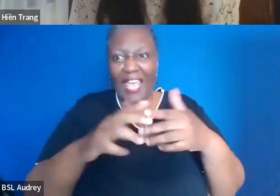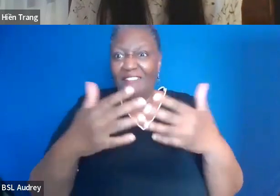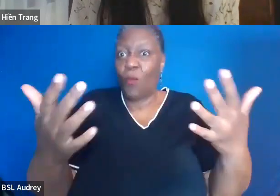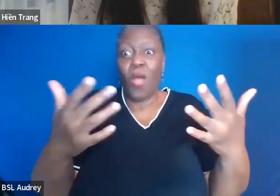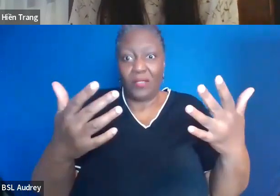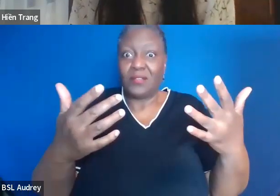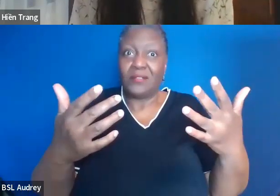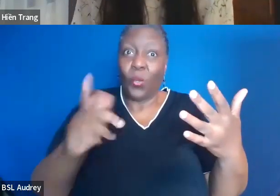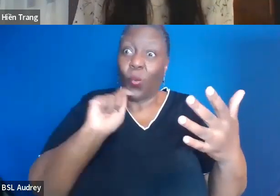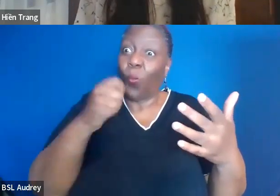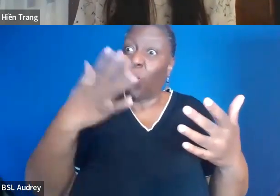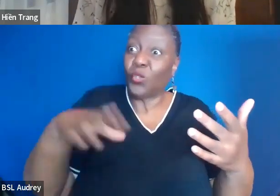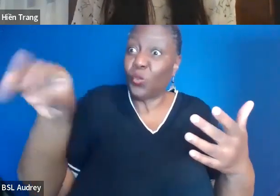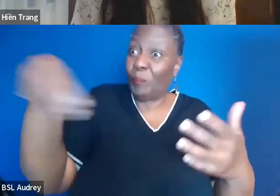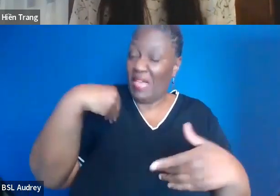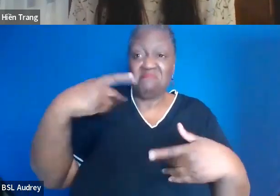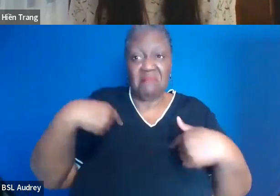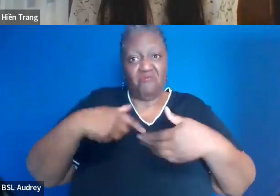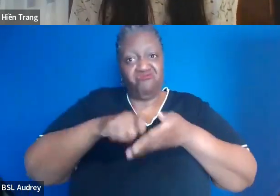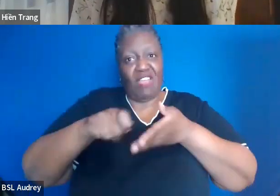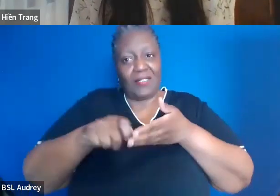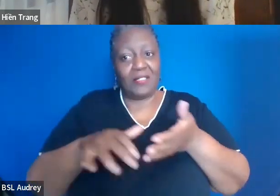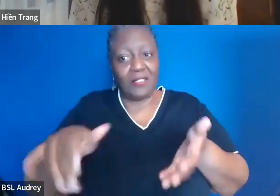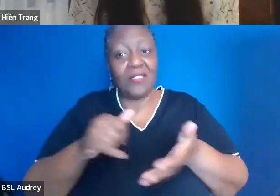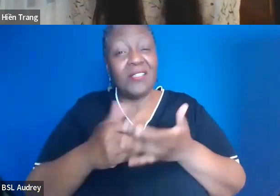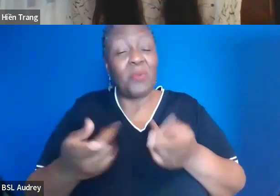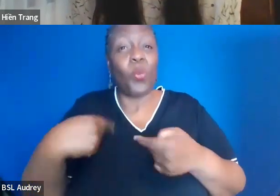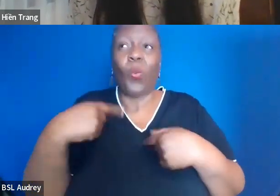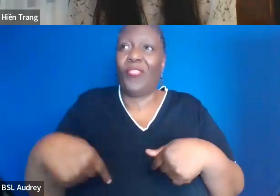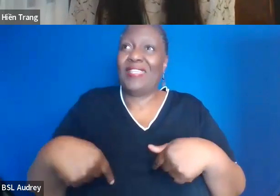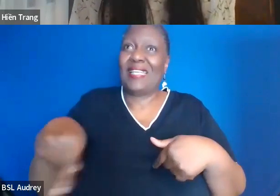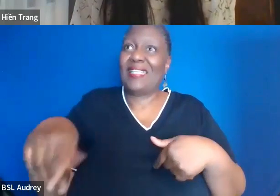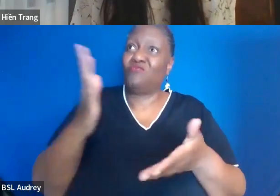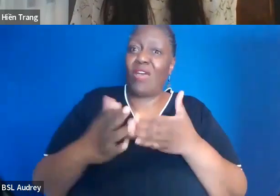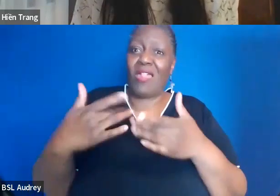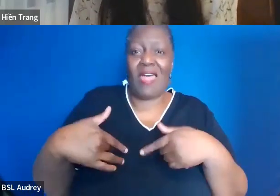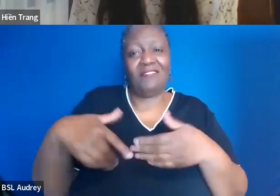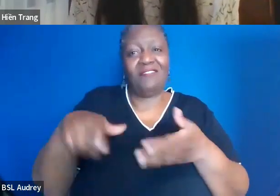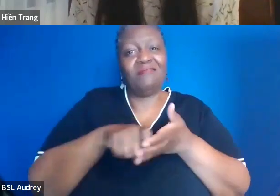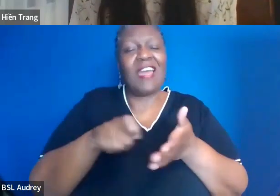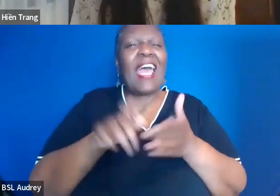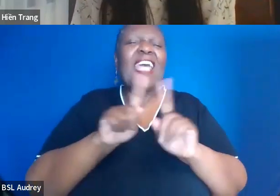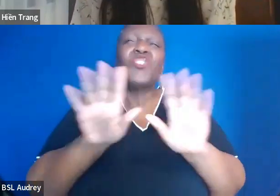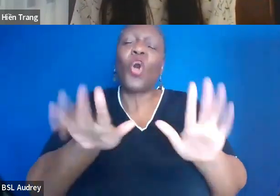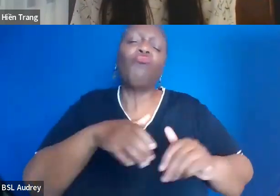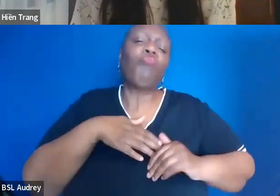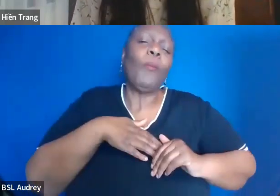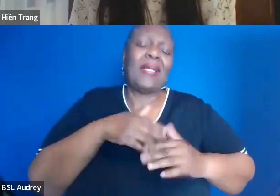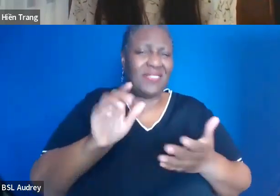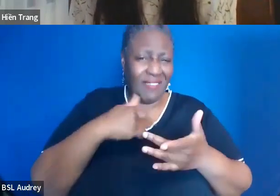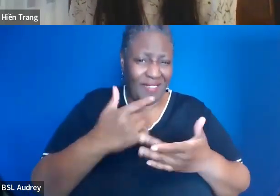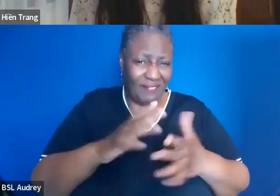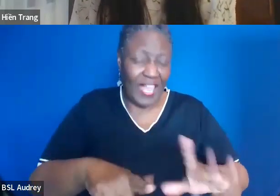willing to pay me so it's a true life of a of a writer it's not a romantic life not a dreamy life